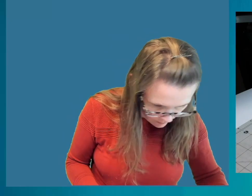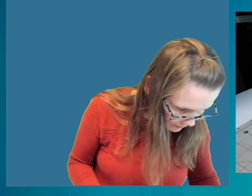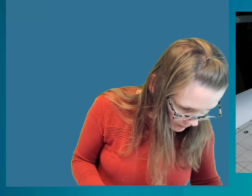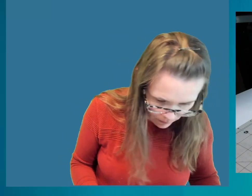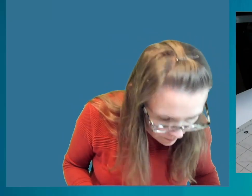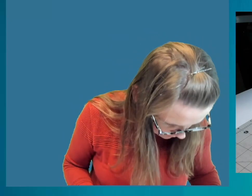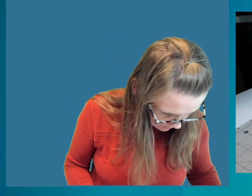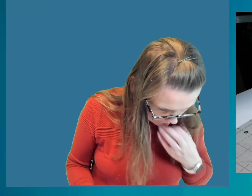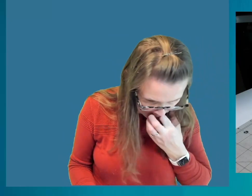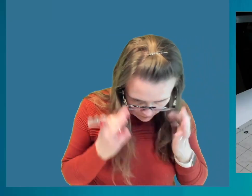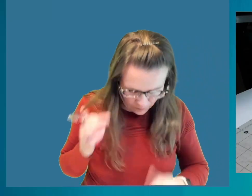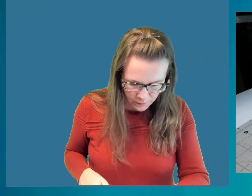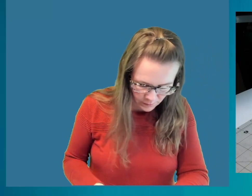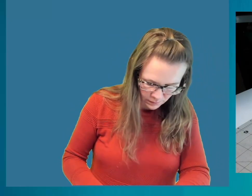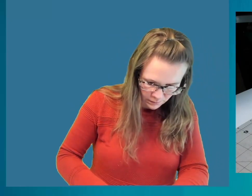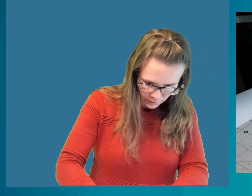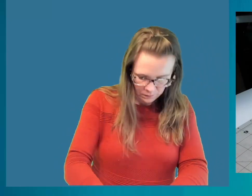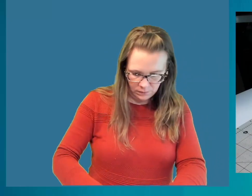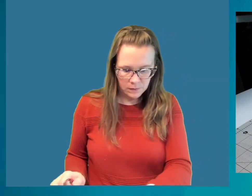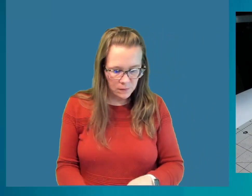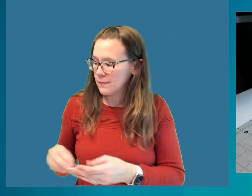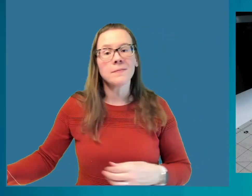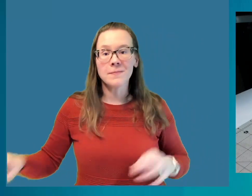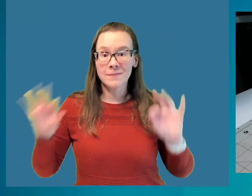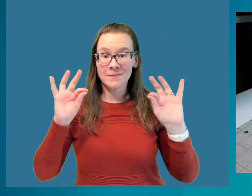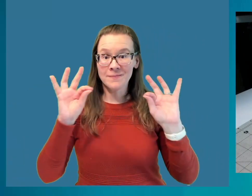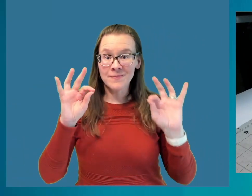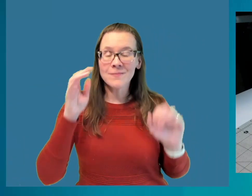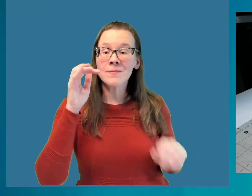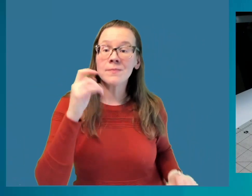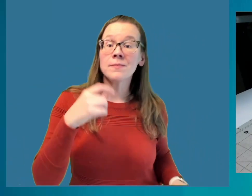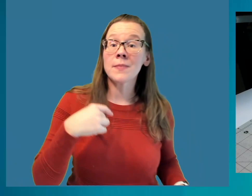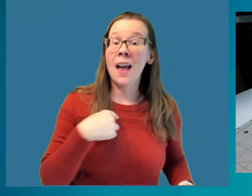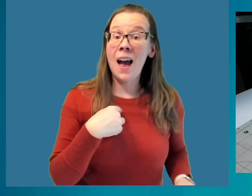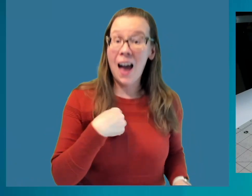it up on my cutting mat; make sure it's balanced, and then cut the other side. So